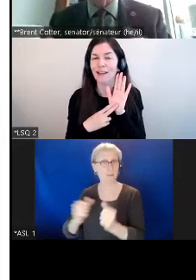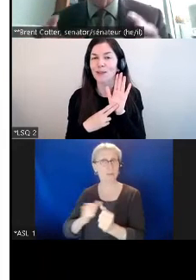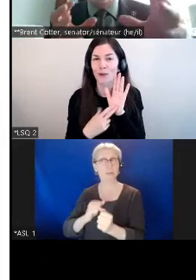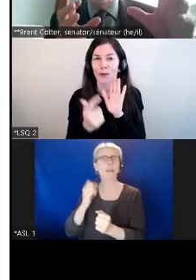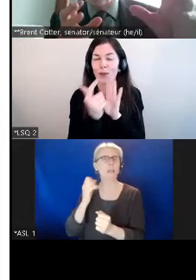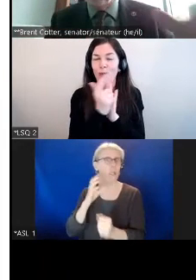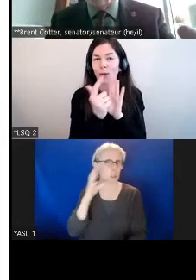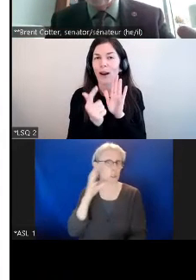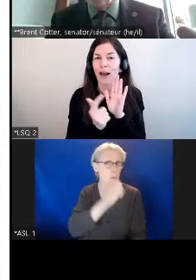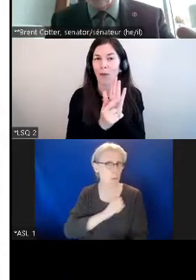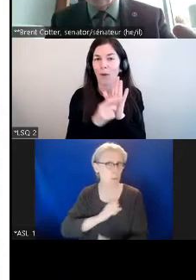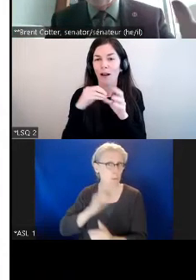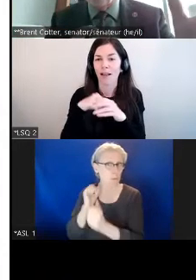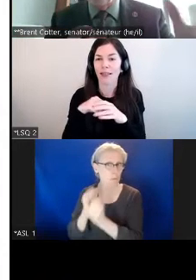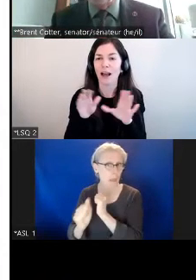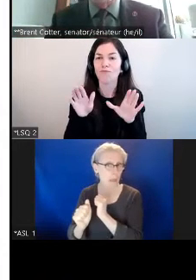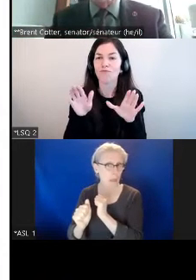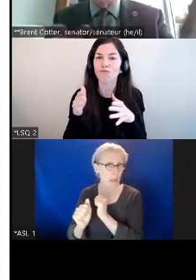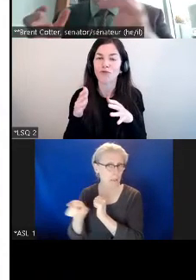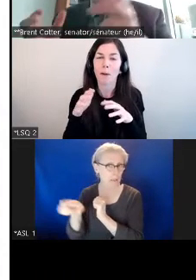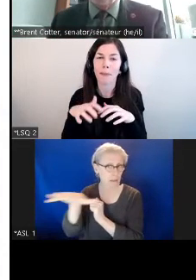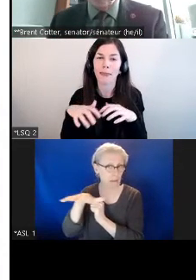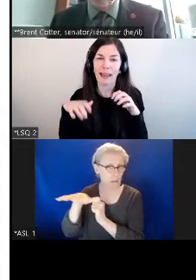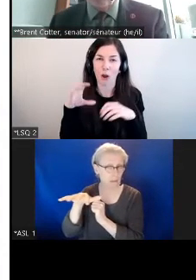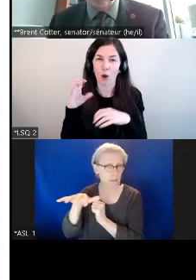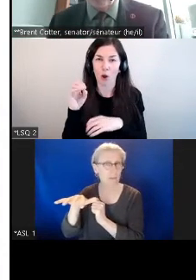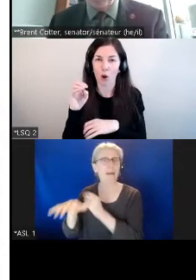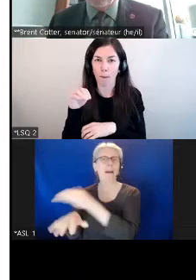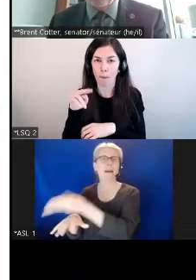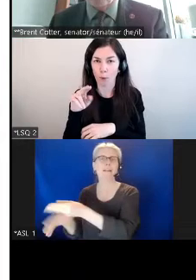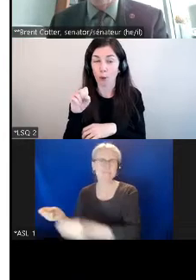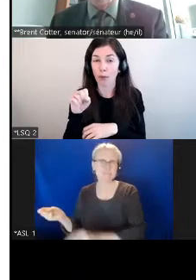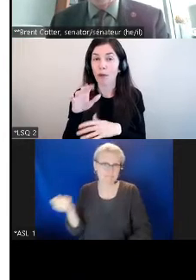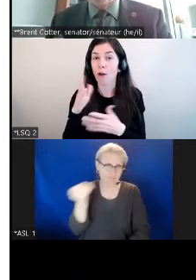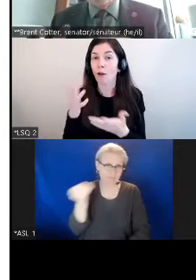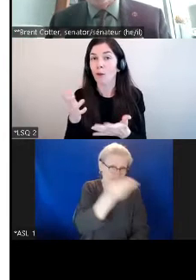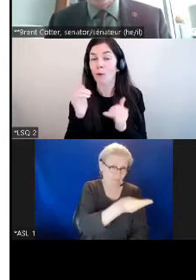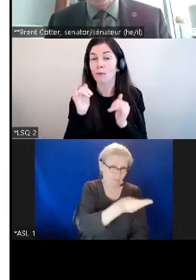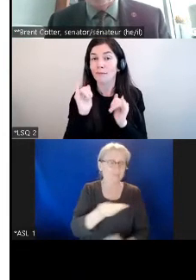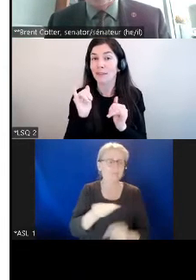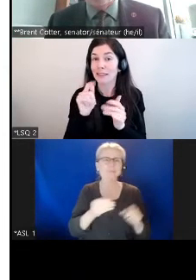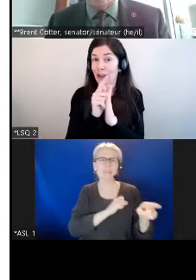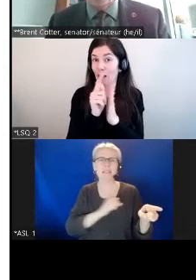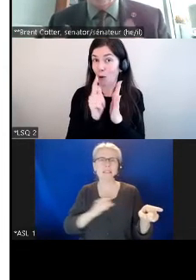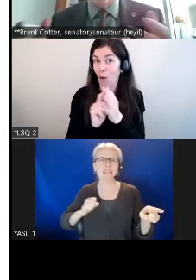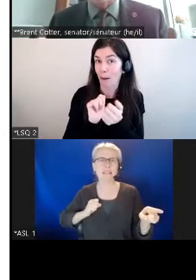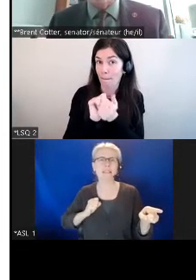PASSED BY THE HOUSE OF COMMONS, IT THEN IS SENT OVER TO THE SENATE. THE SENATE RECEIVES IT. WE'RE